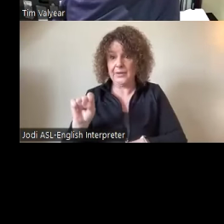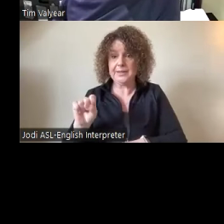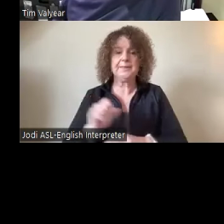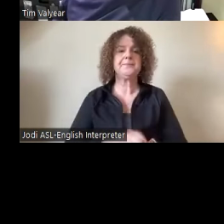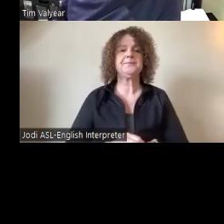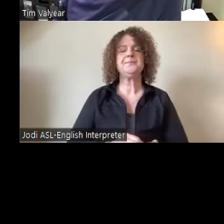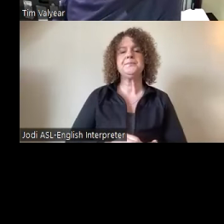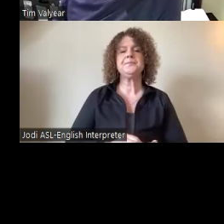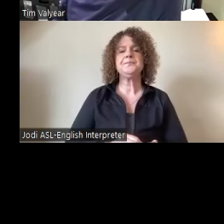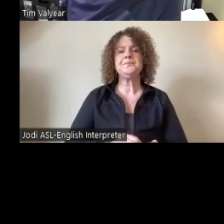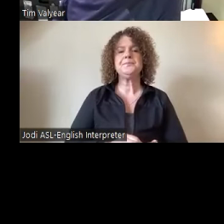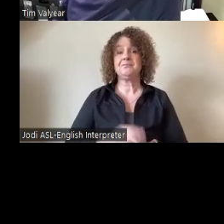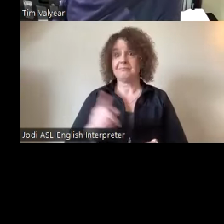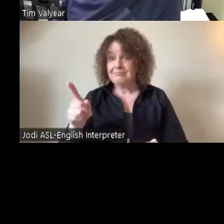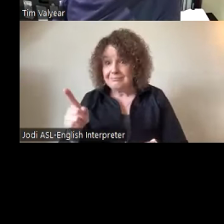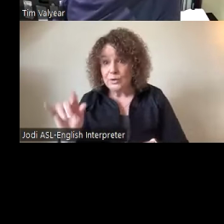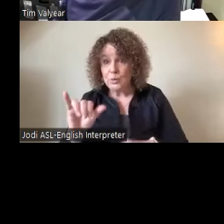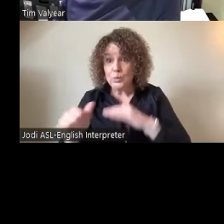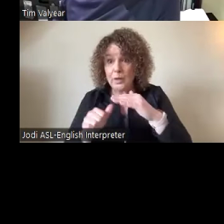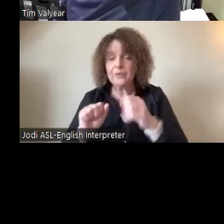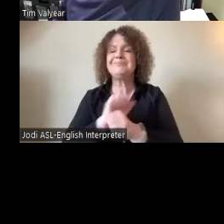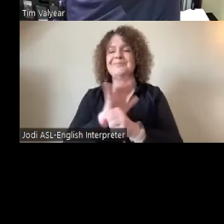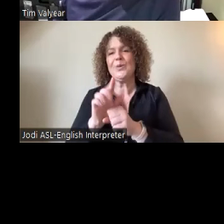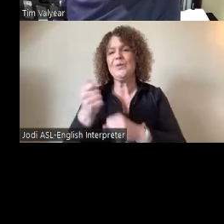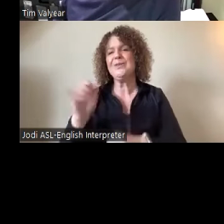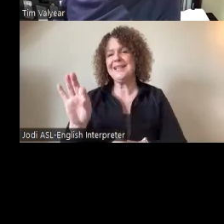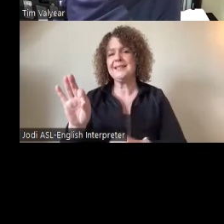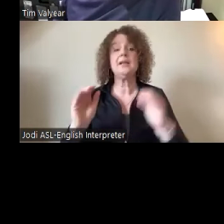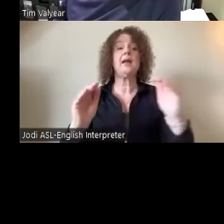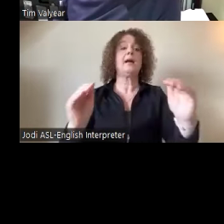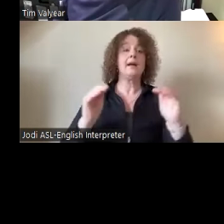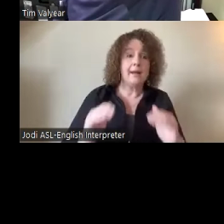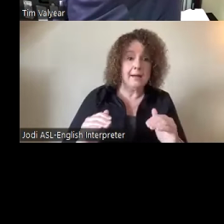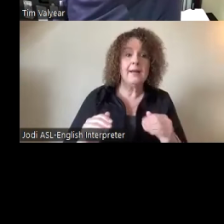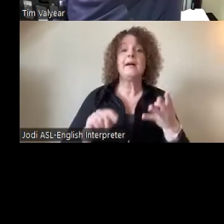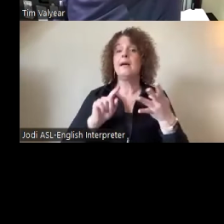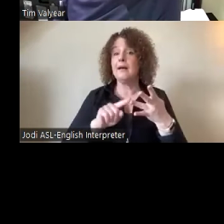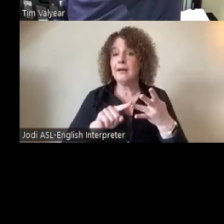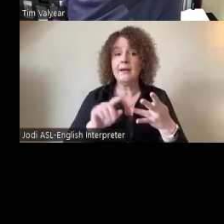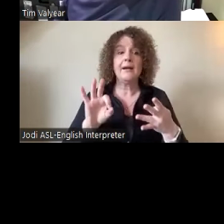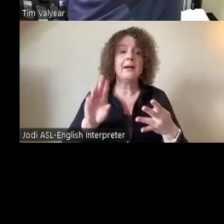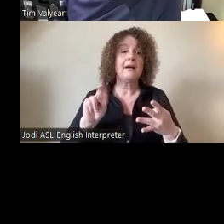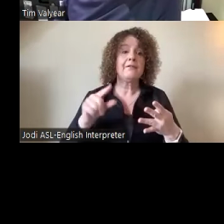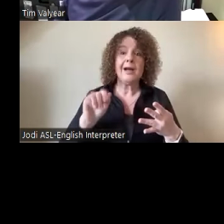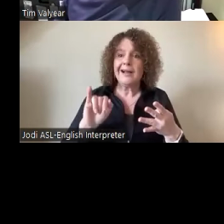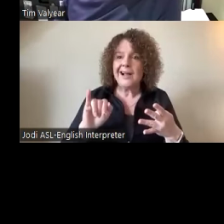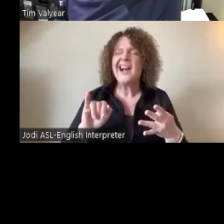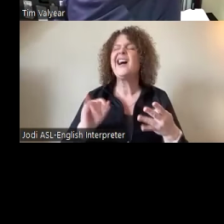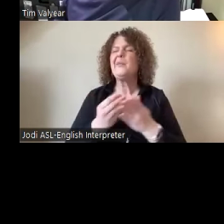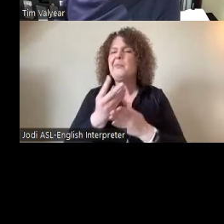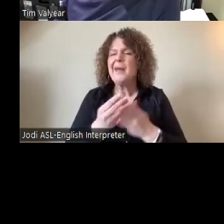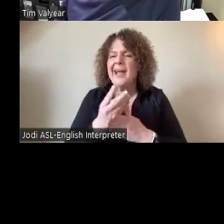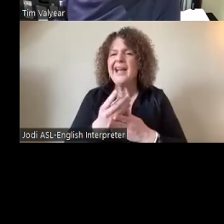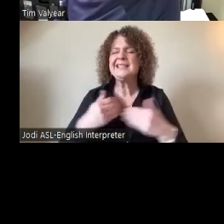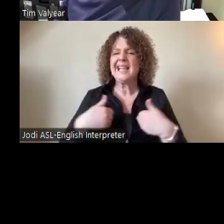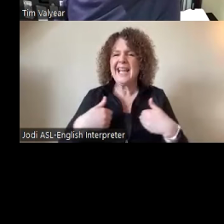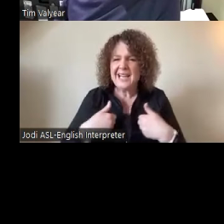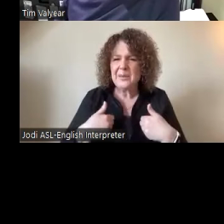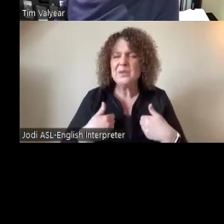inside of a cell and then cancer would be an